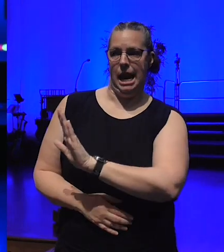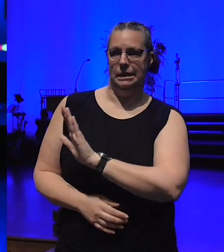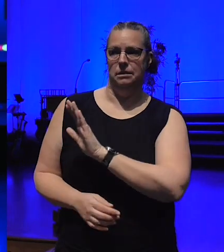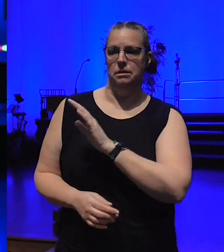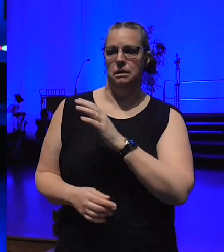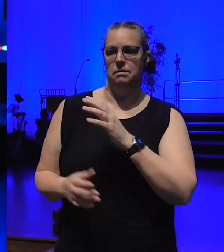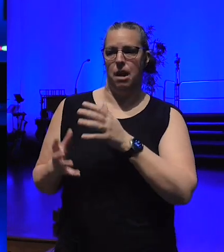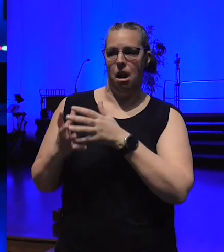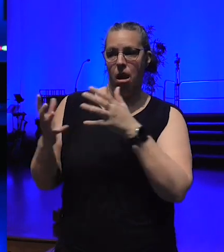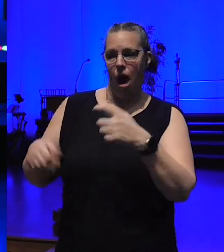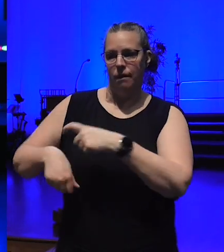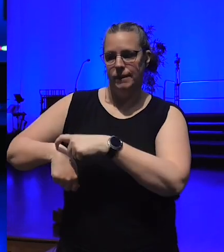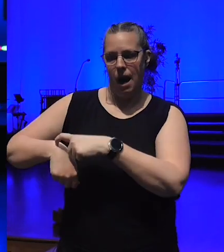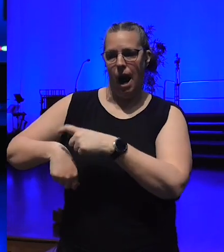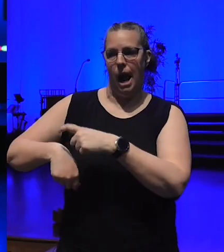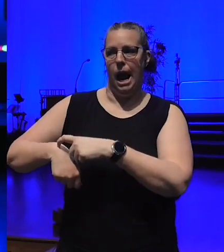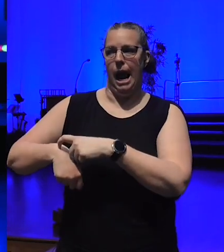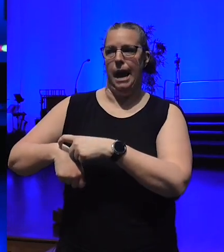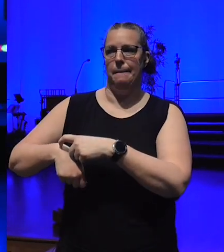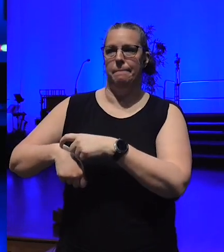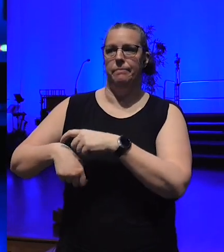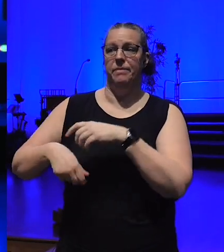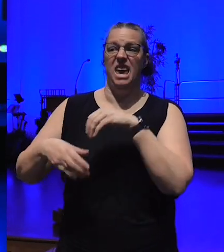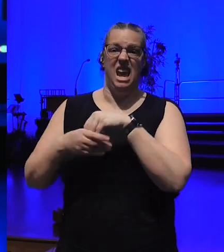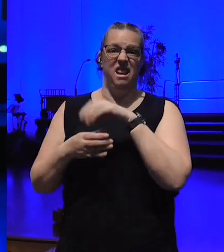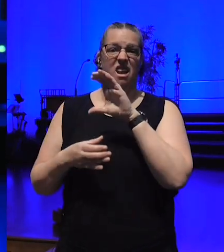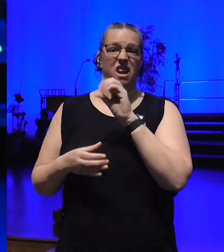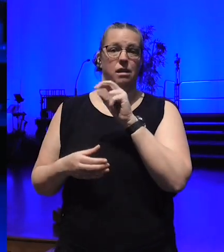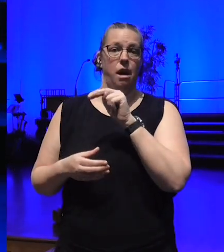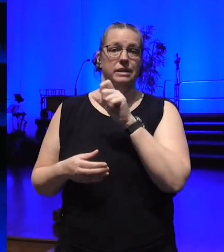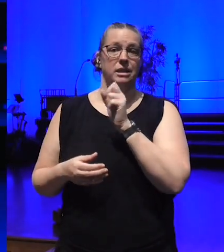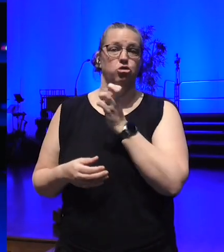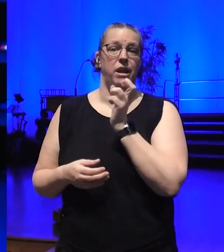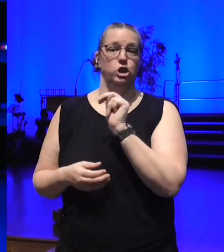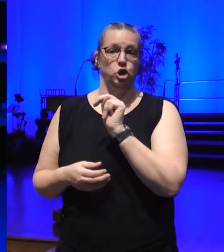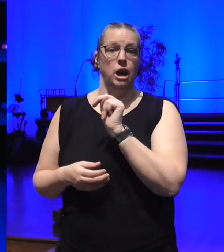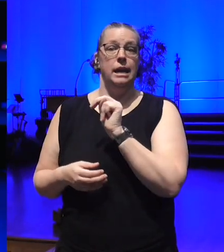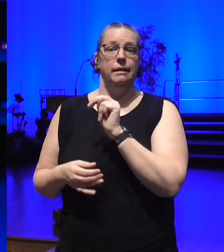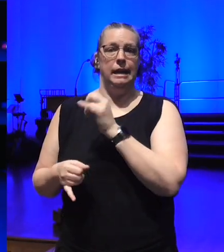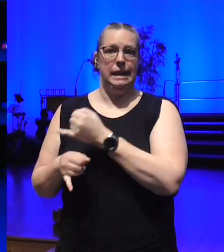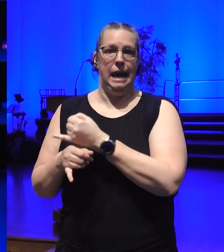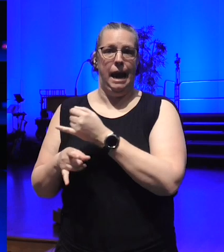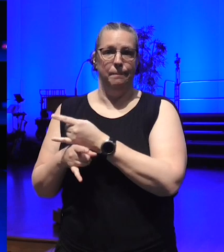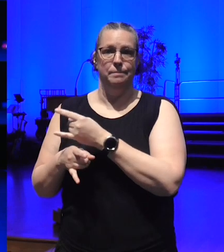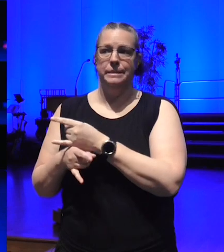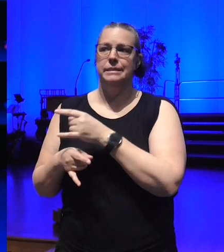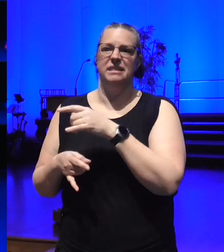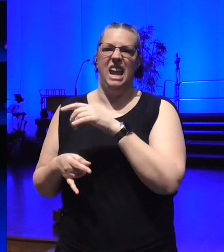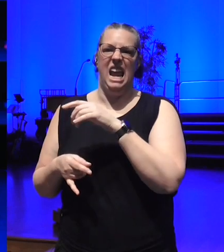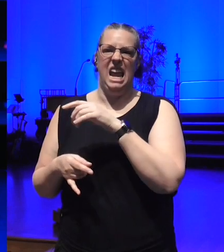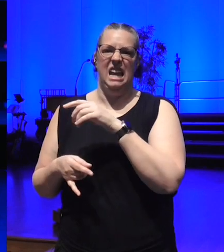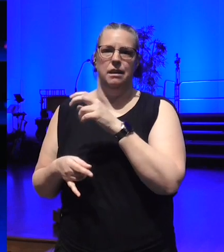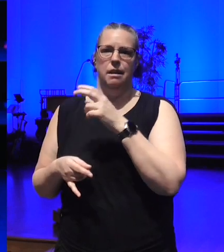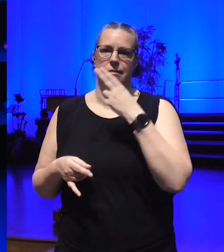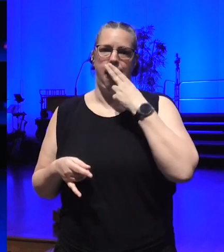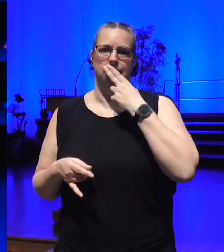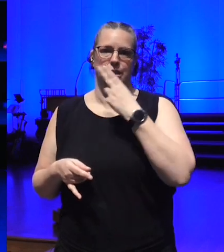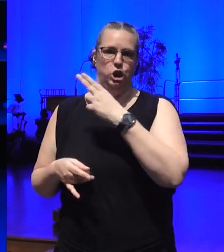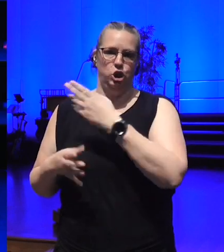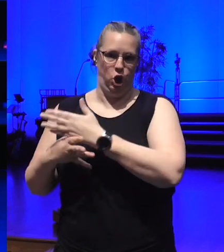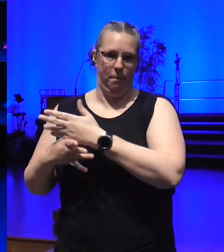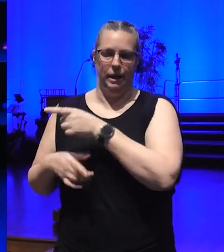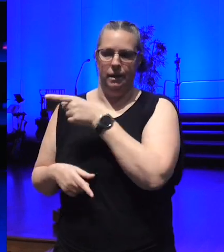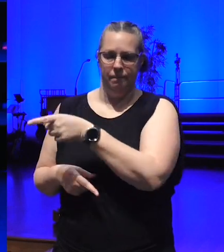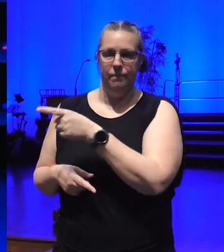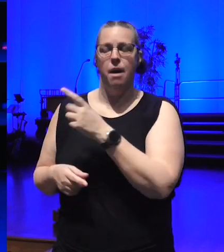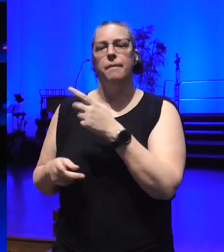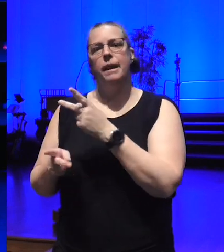lot of his time in a concentration camp in Nazi Germany and yet was able to figure out a way um